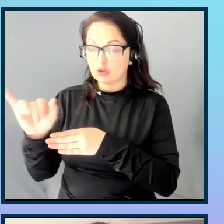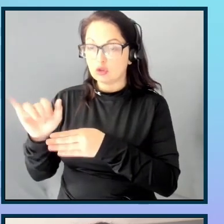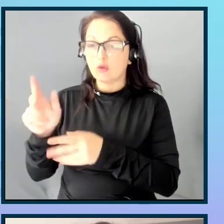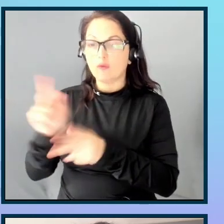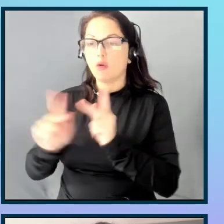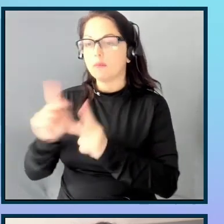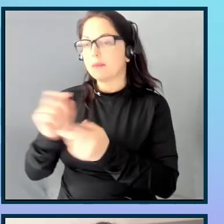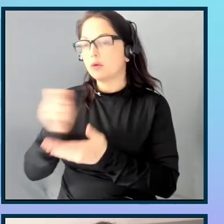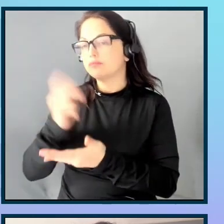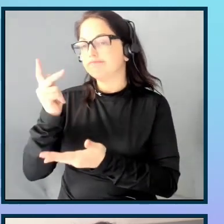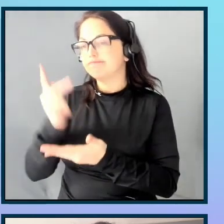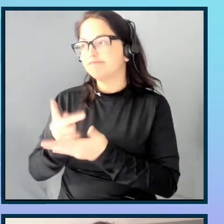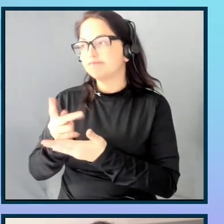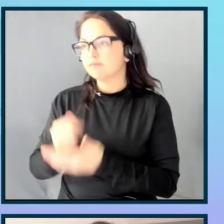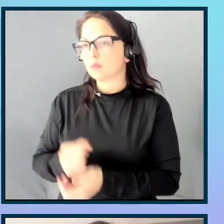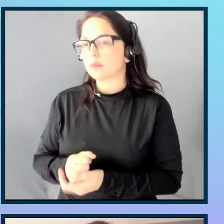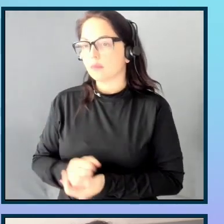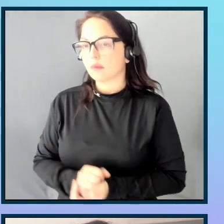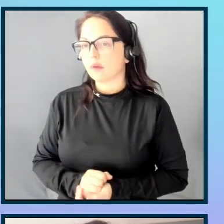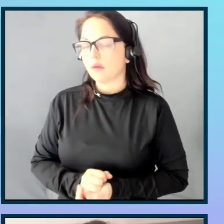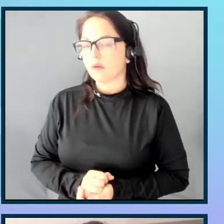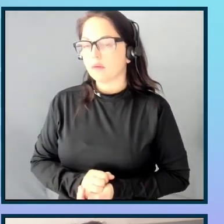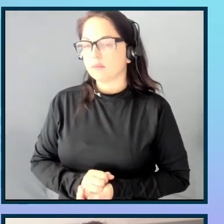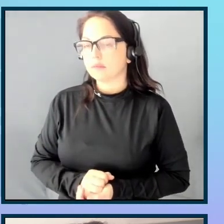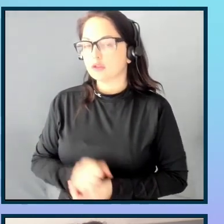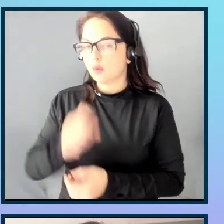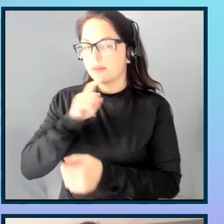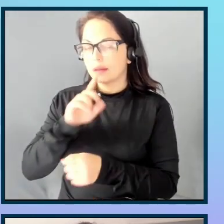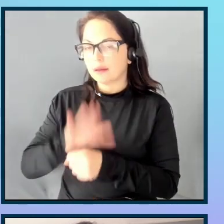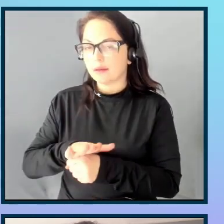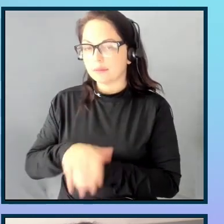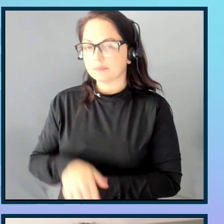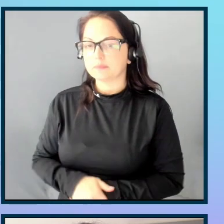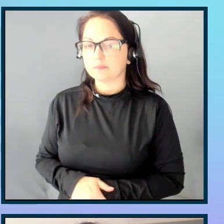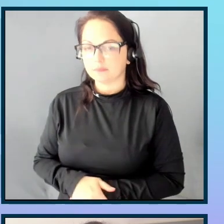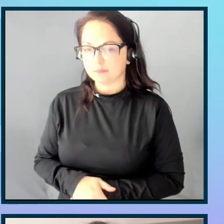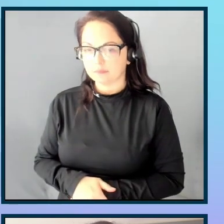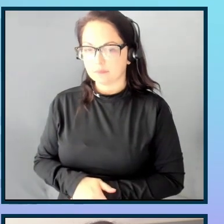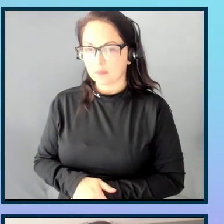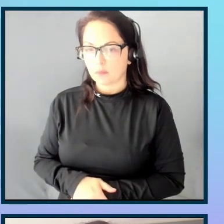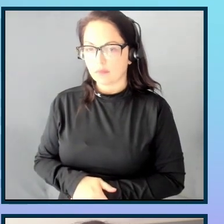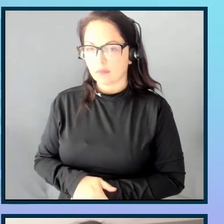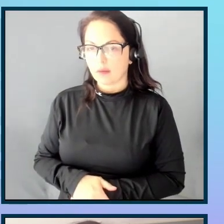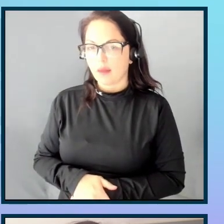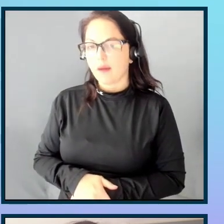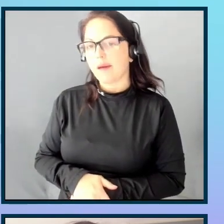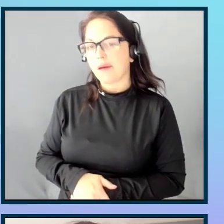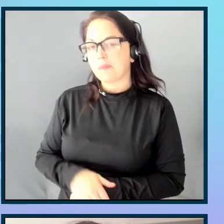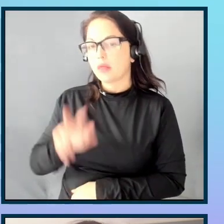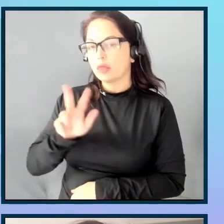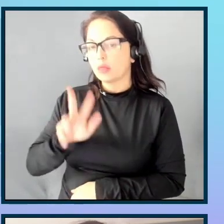There's AAA success criteria that goes along with it. It does not have the exceptions that's 3.3.8.